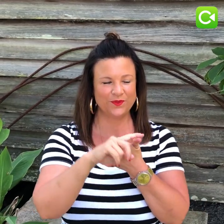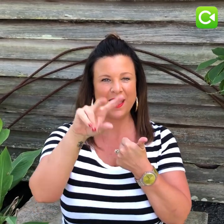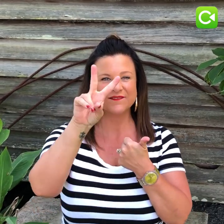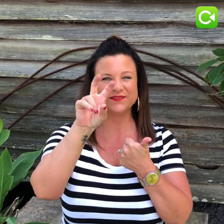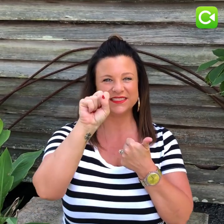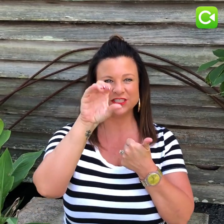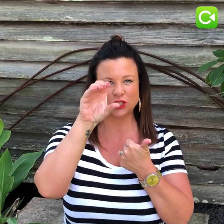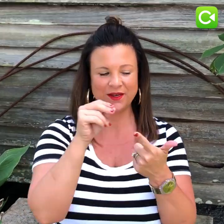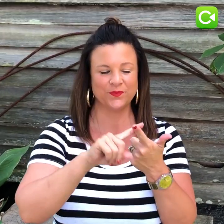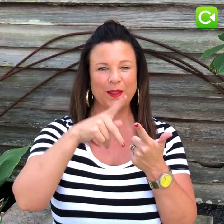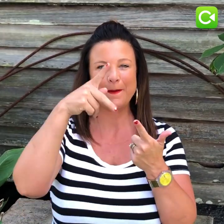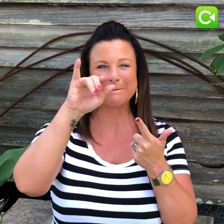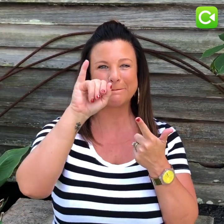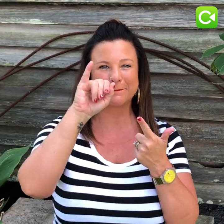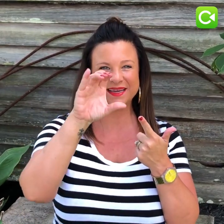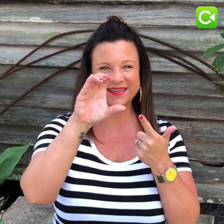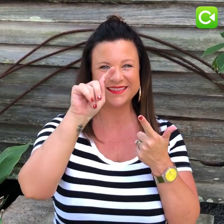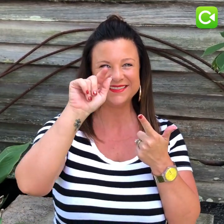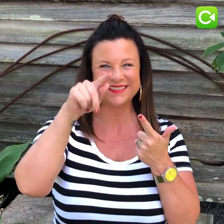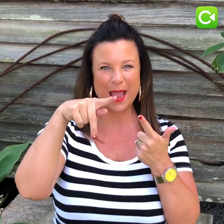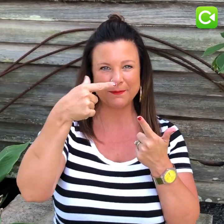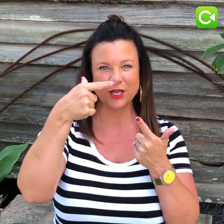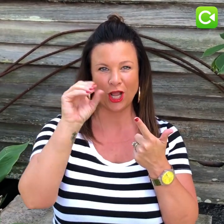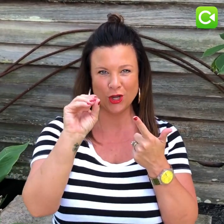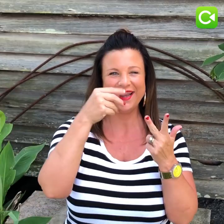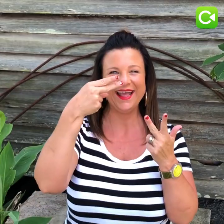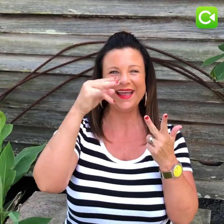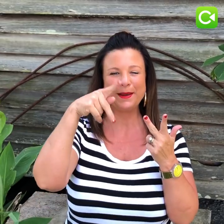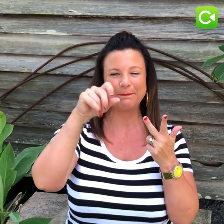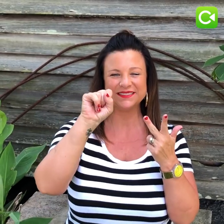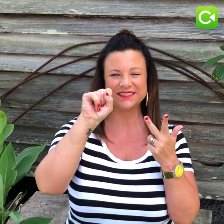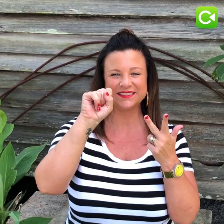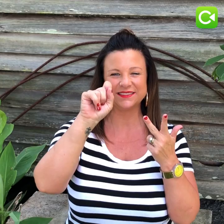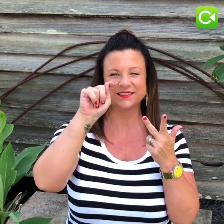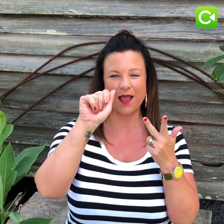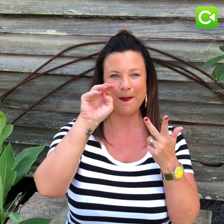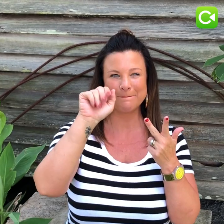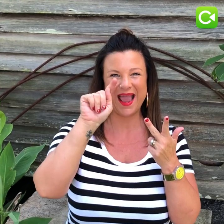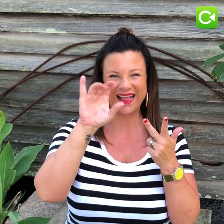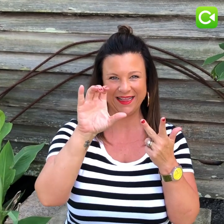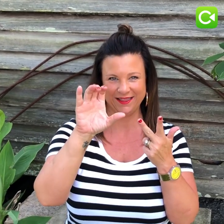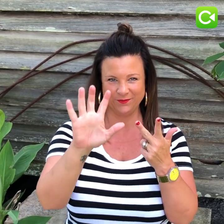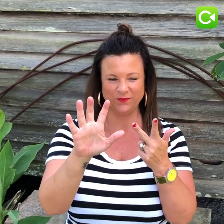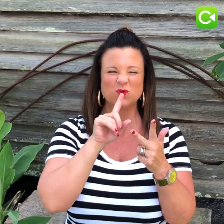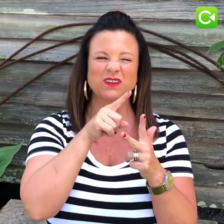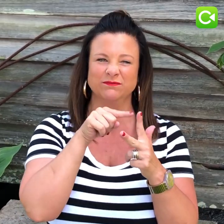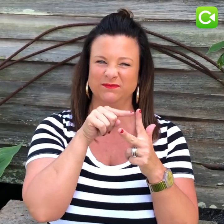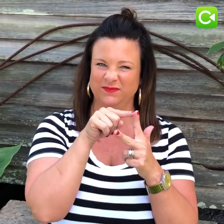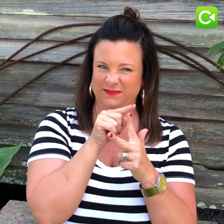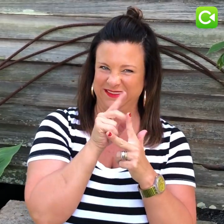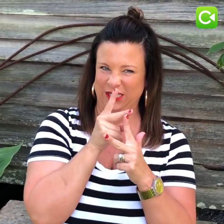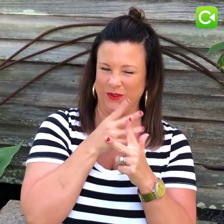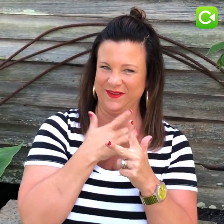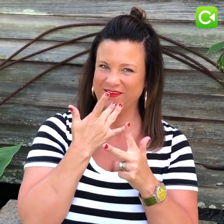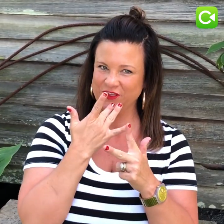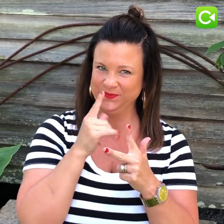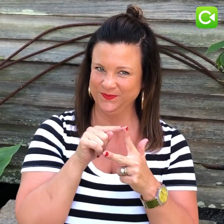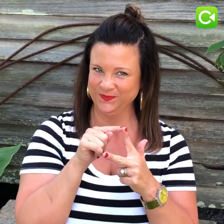They are VSCO, PicTapGo, and Hipstamatic. But, ultimately the second one is my favorite.